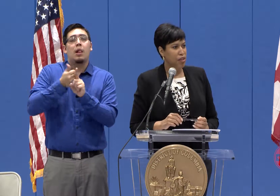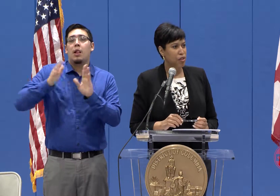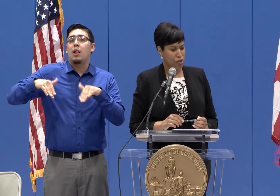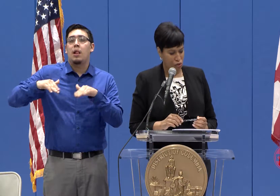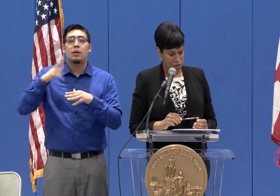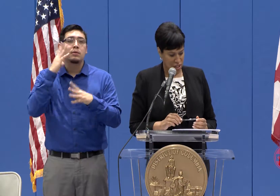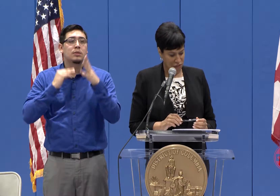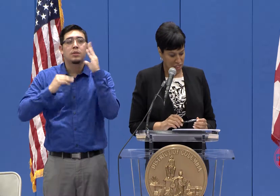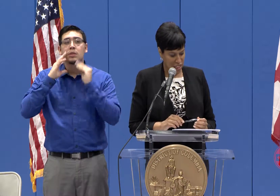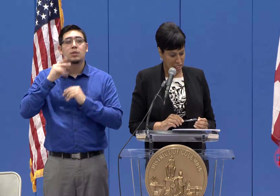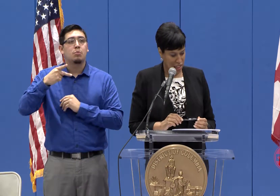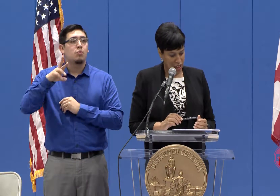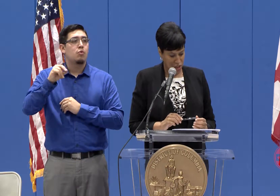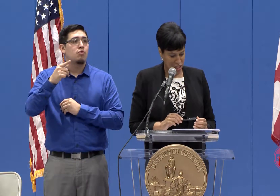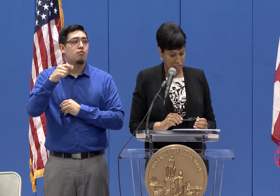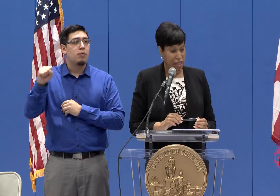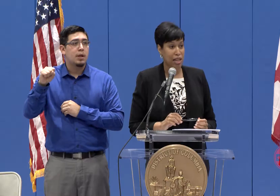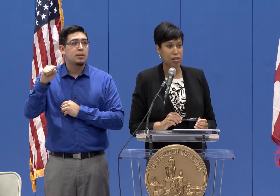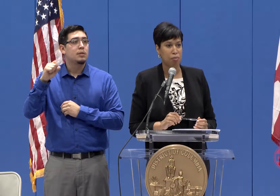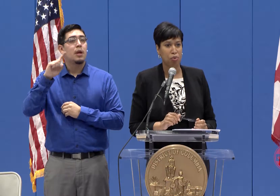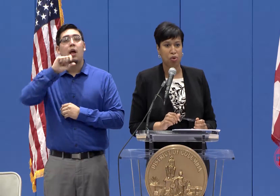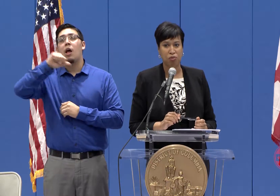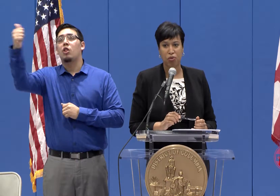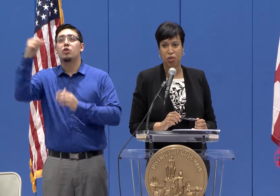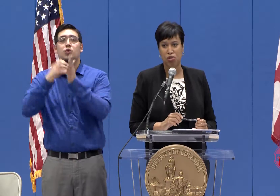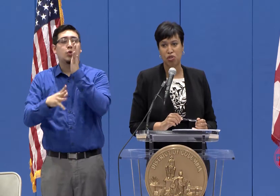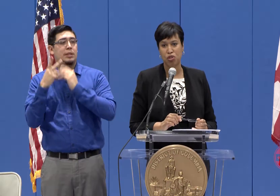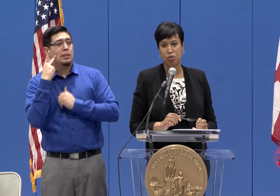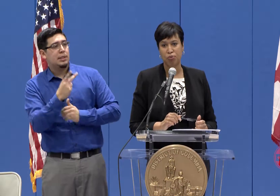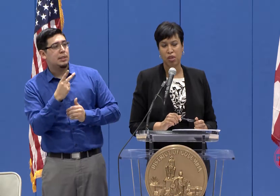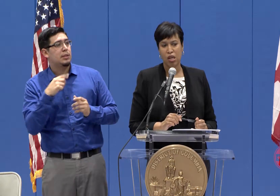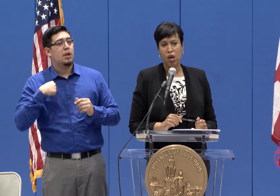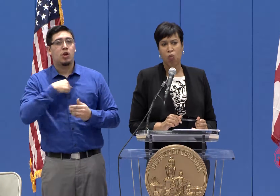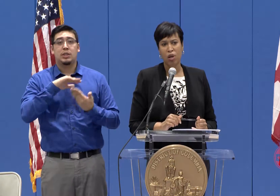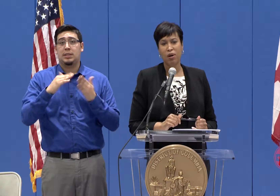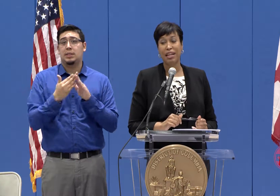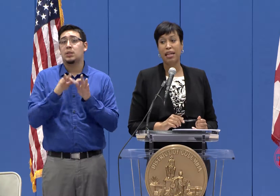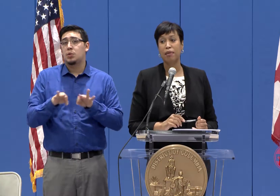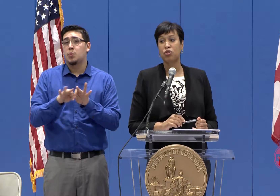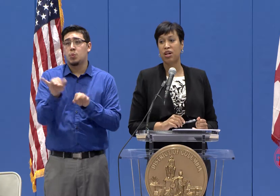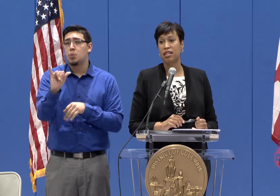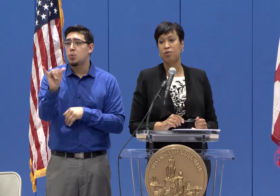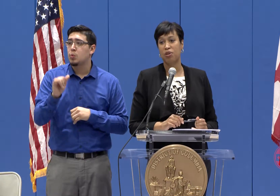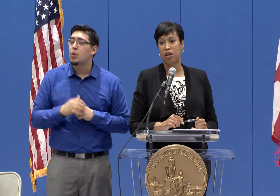THAT OTHER STUDENTS HAVE SEEN IN OUR CITY AND THAT'S IMPORTANT FOR US, TOO. WE WANT TO KEEP TRUST WITH OUR